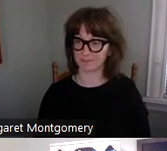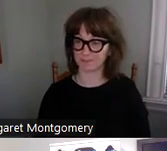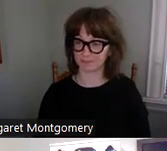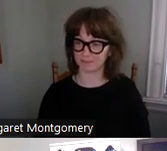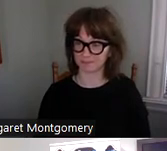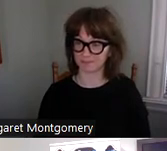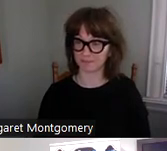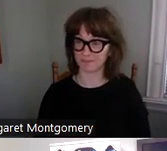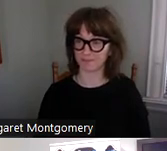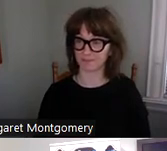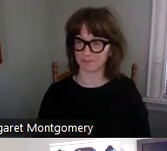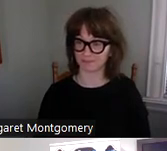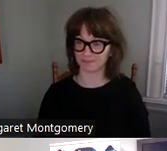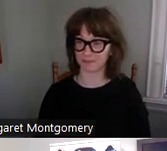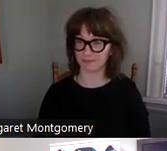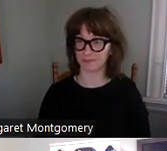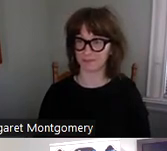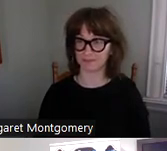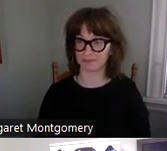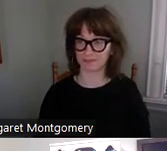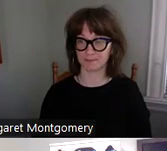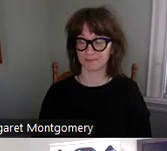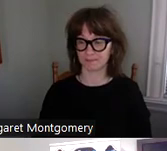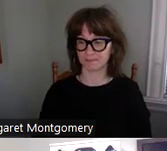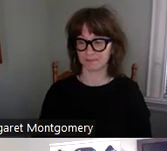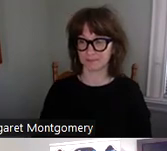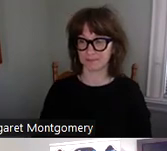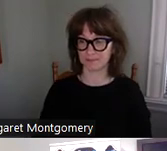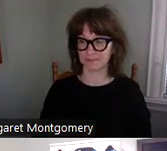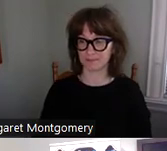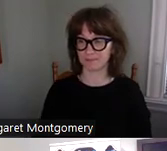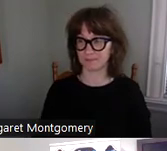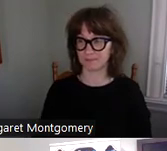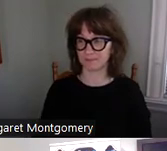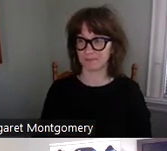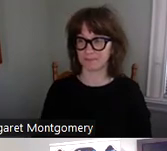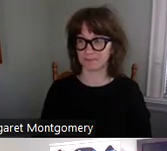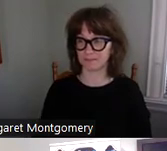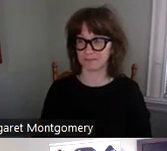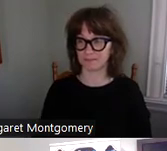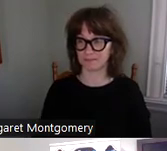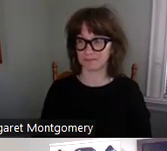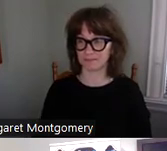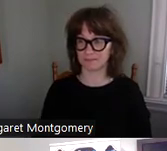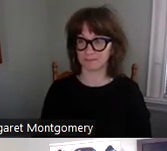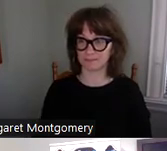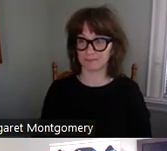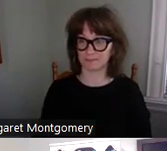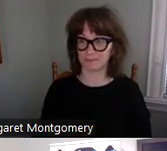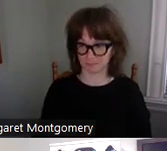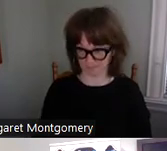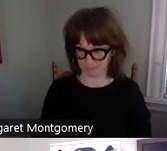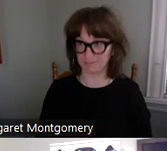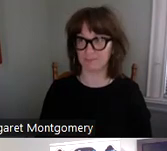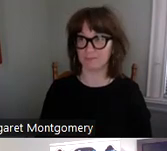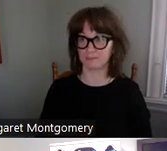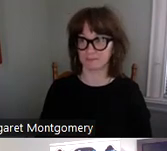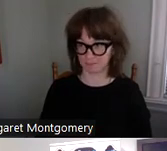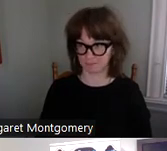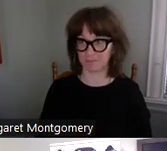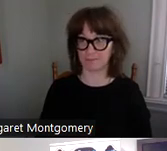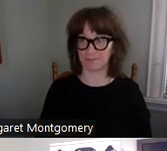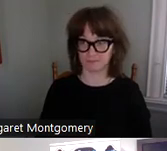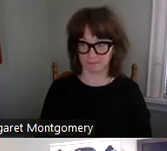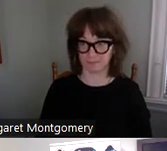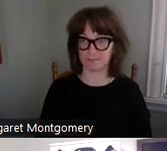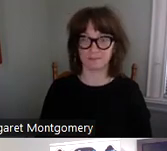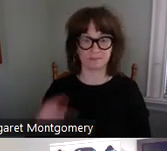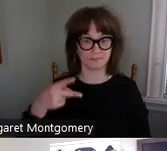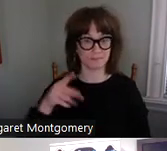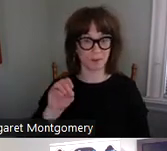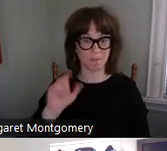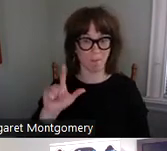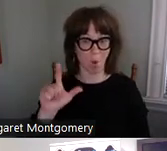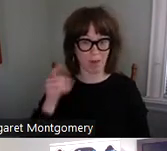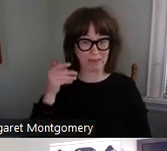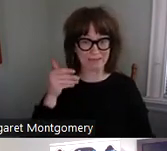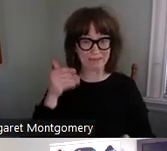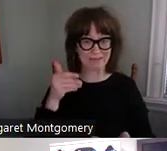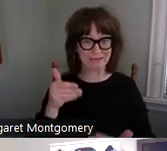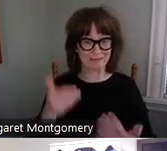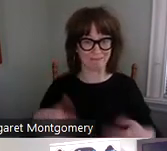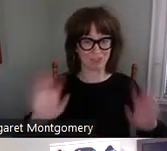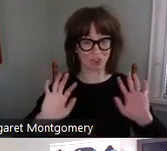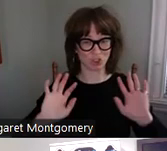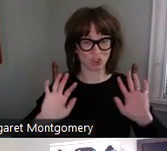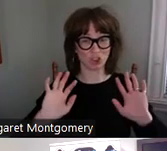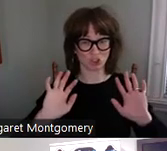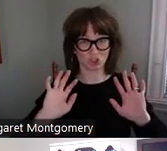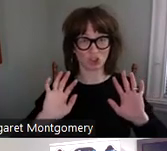12:06:28 Alright, i'm gonna go ahead and click call in about 10 s here